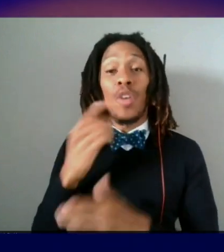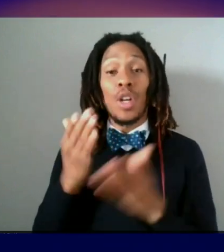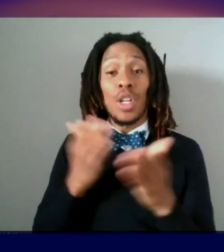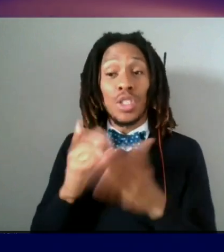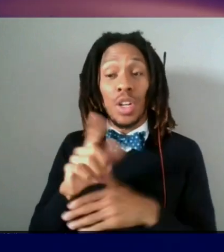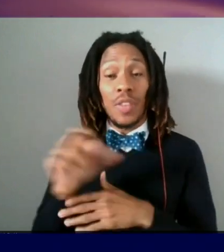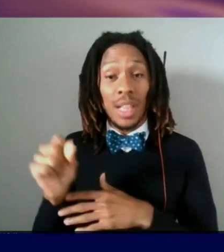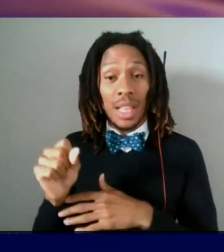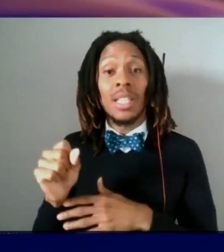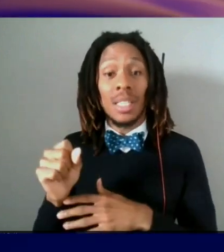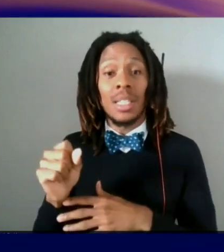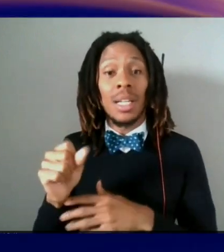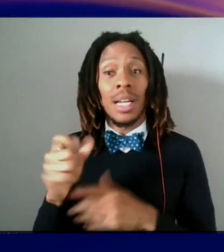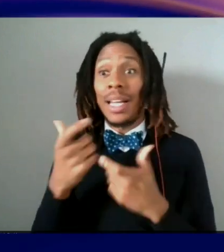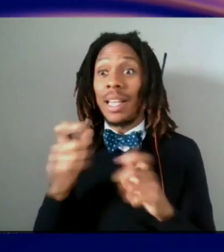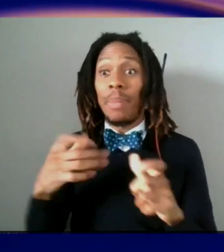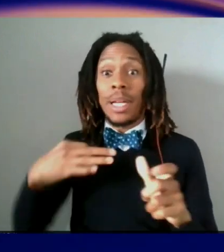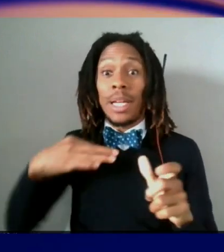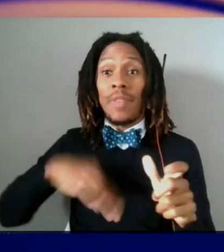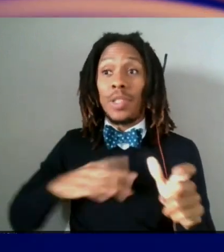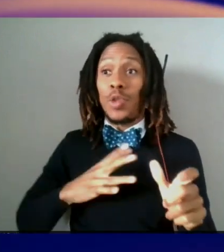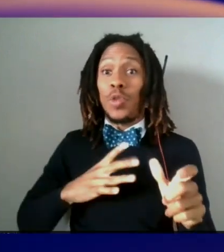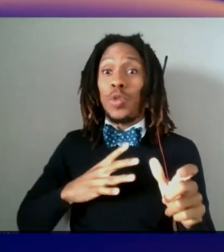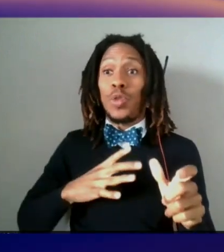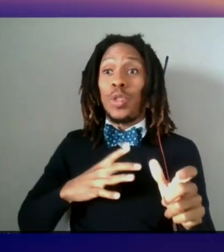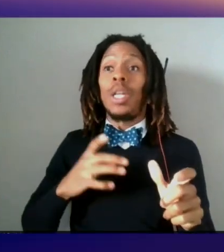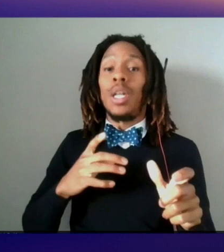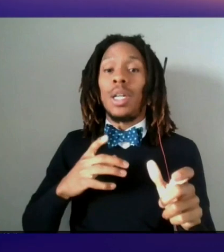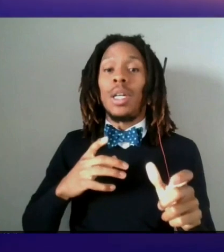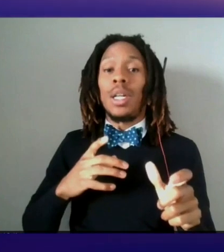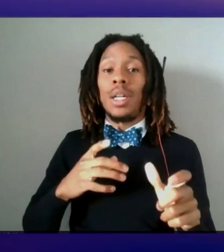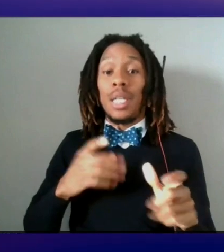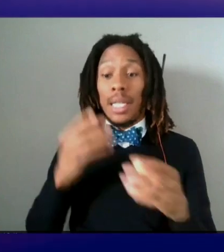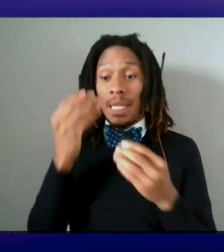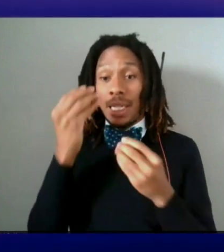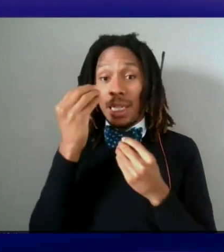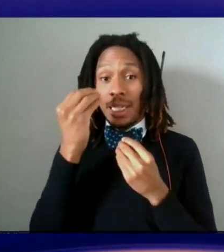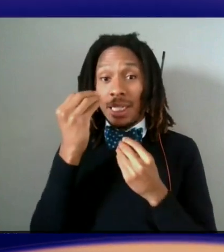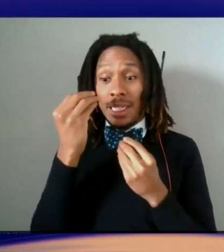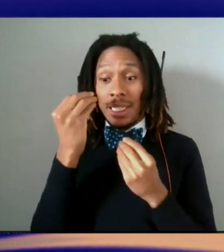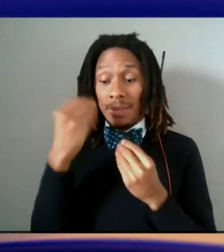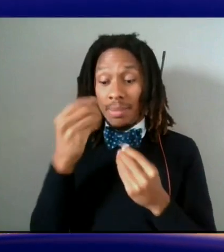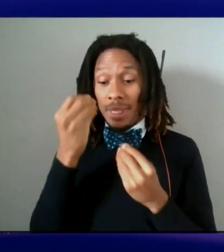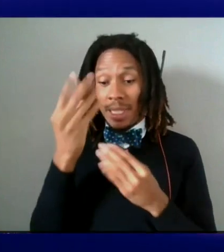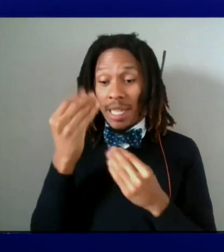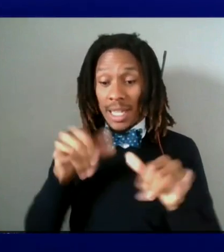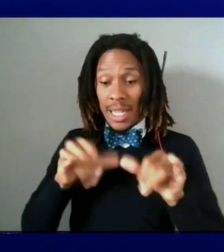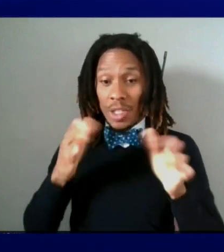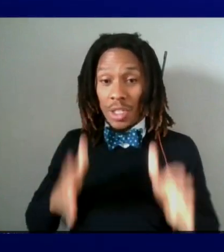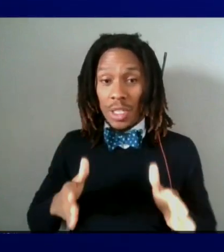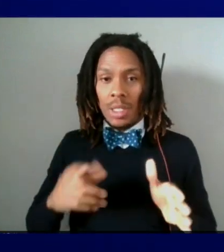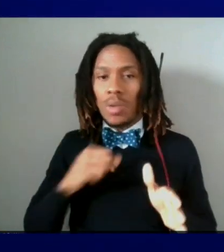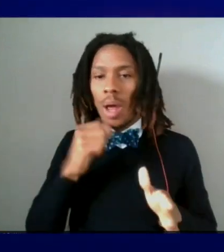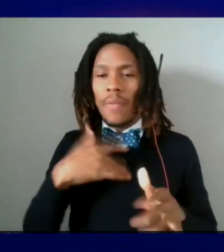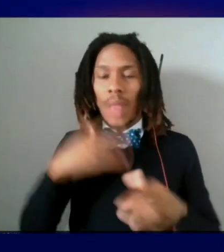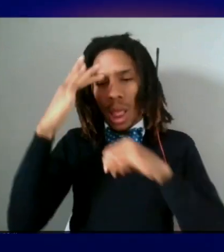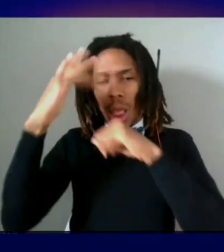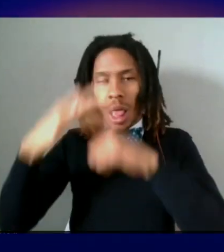the biggest advantage that Glue has is that, as a data engineer, you do not have to worry too much about infrastructure management.